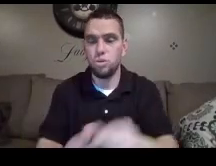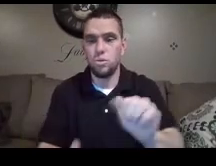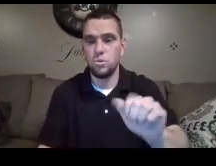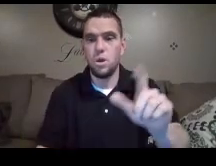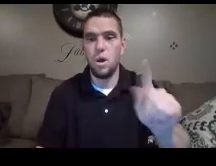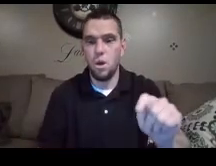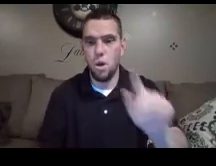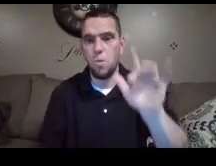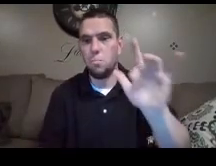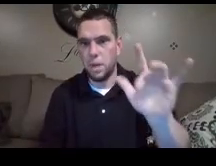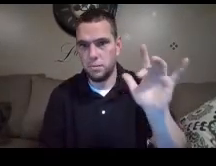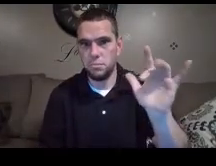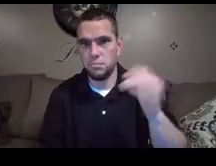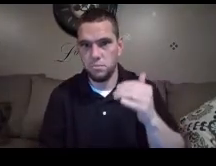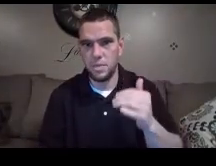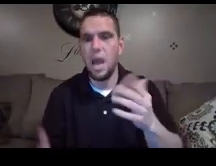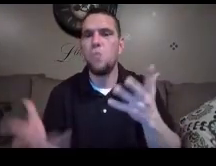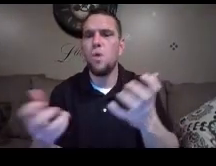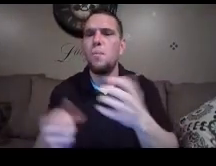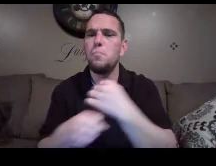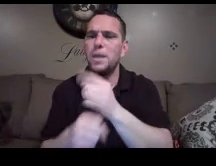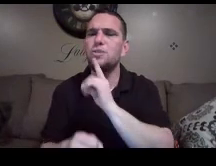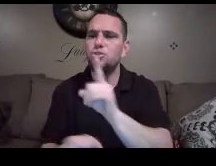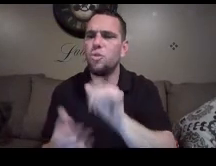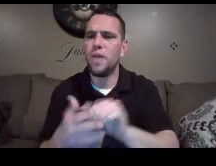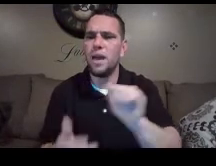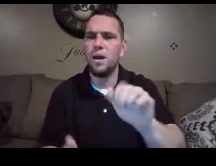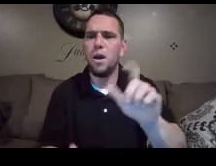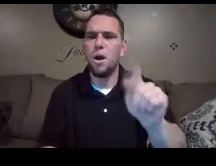text isn't too terribly long, so if it were something much longer than this,